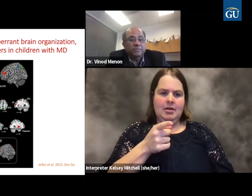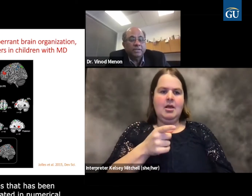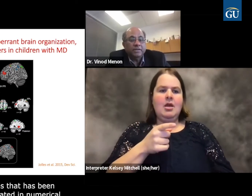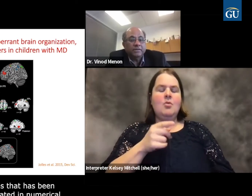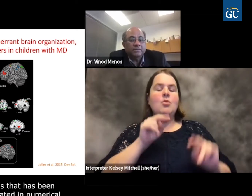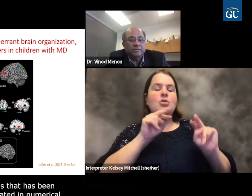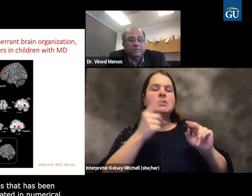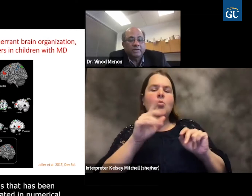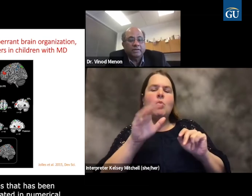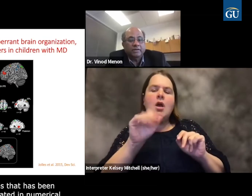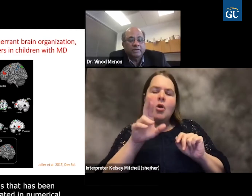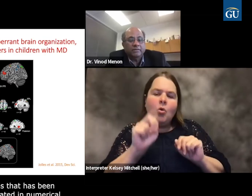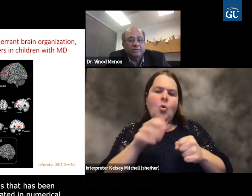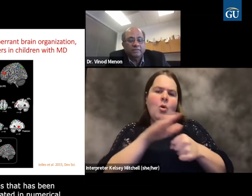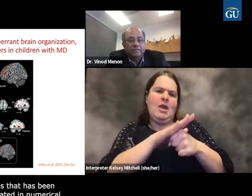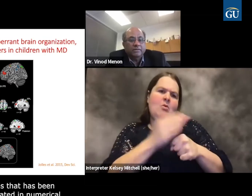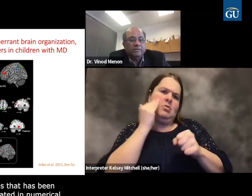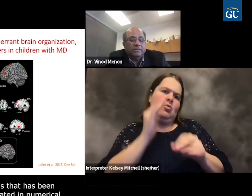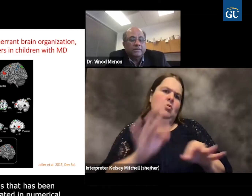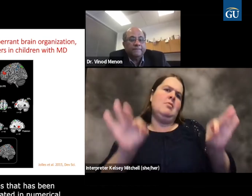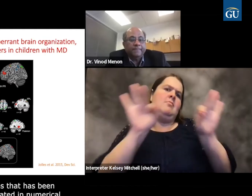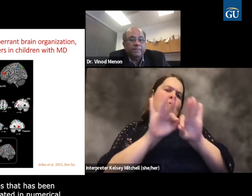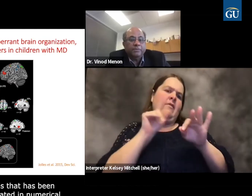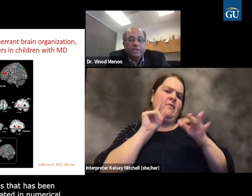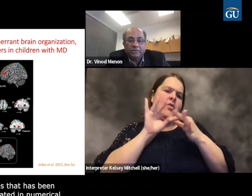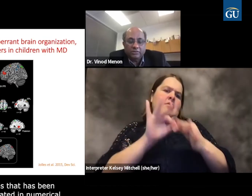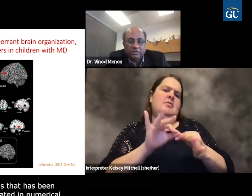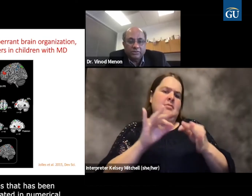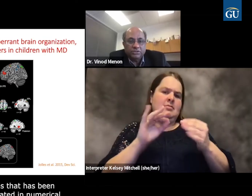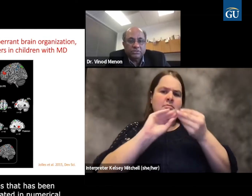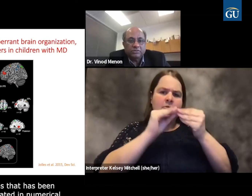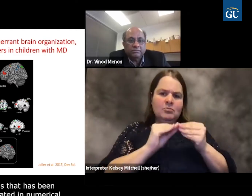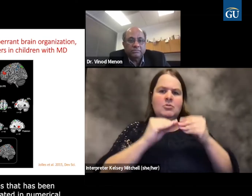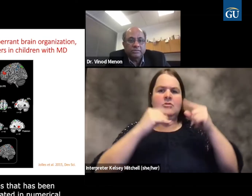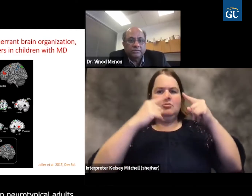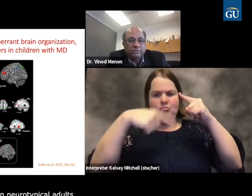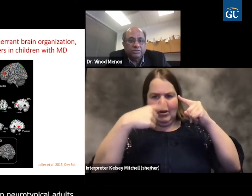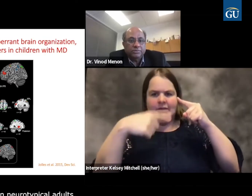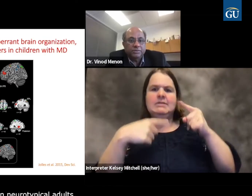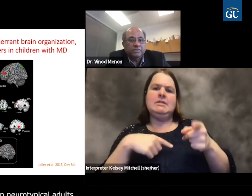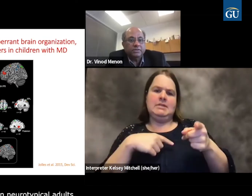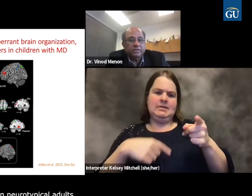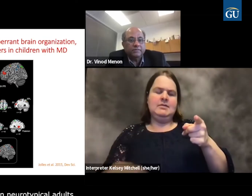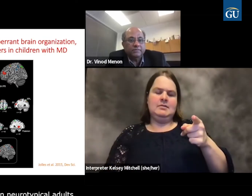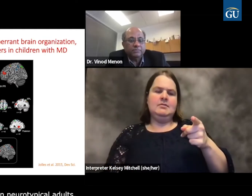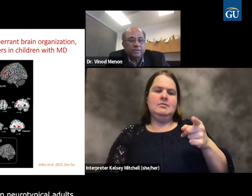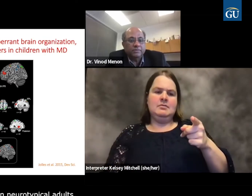areas that has been implicated in